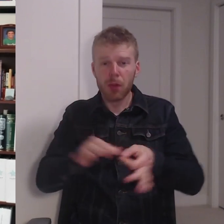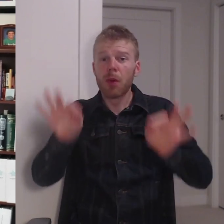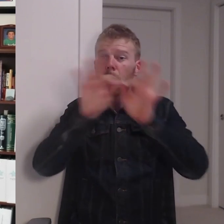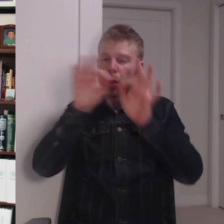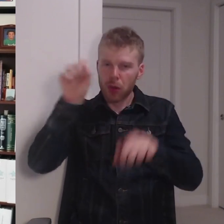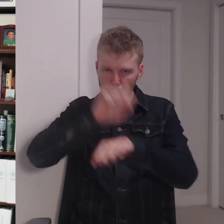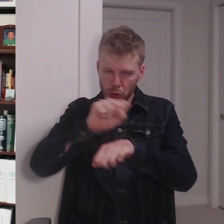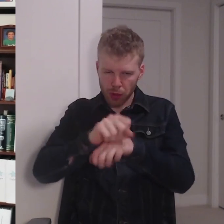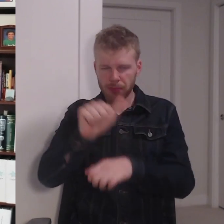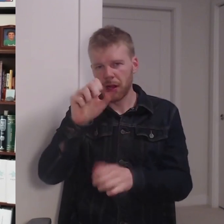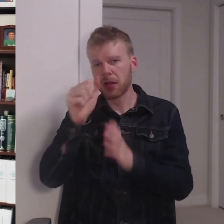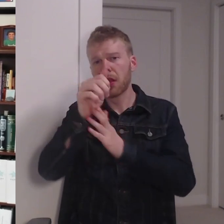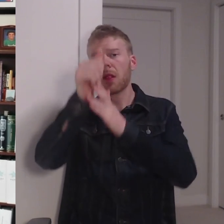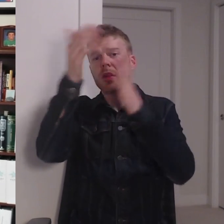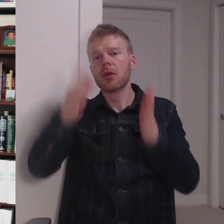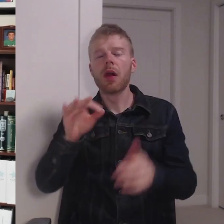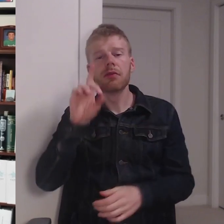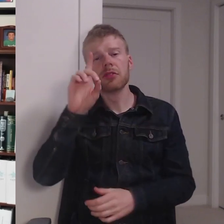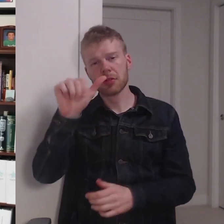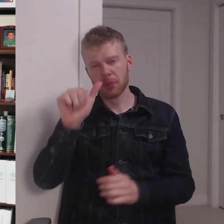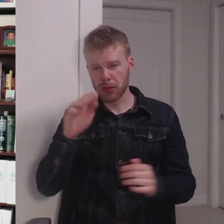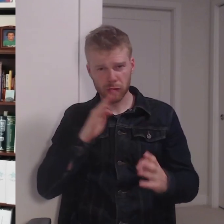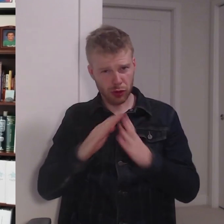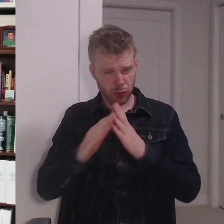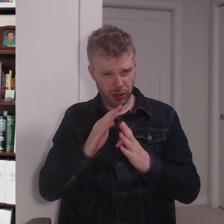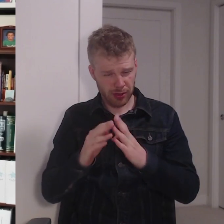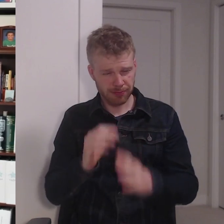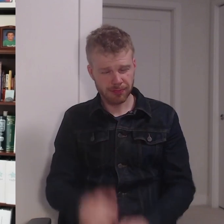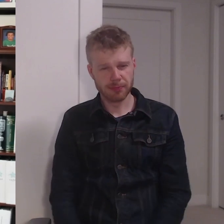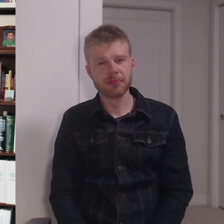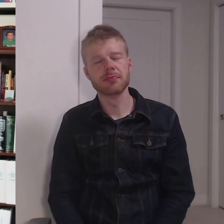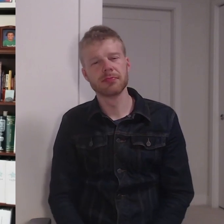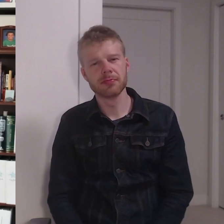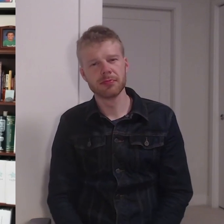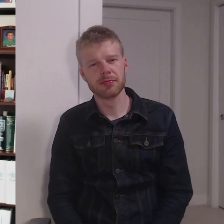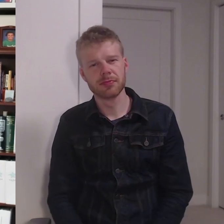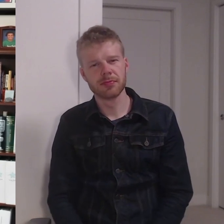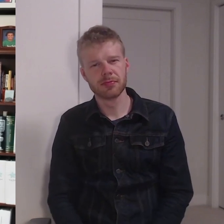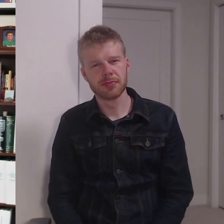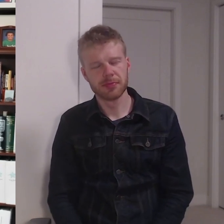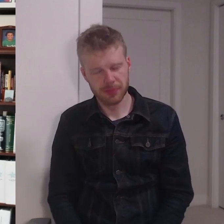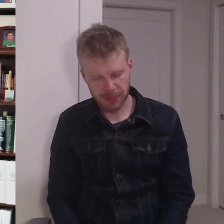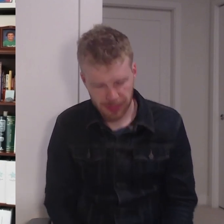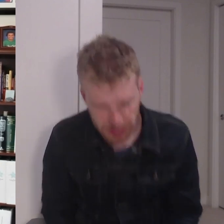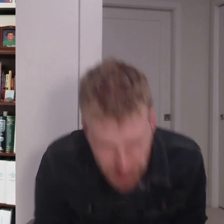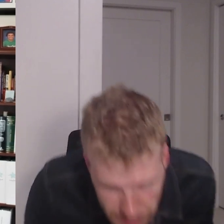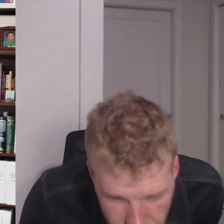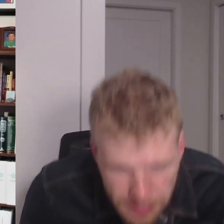with your important work as leaders of the Disability Community.